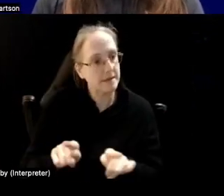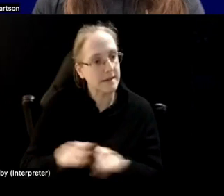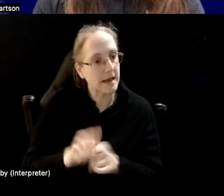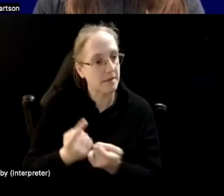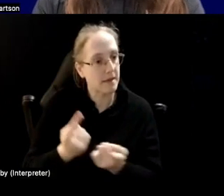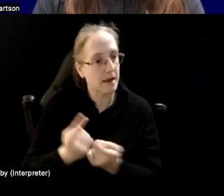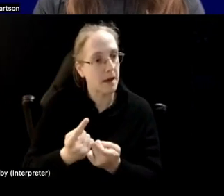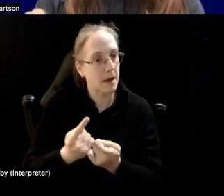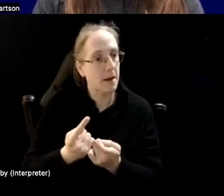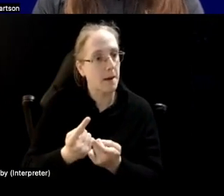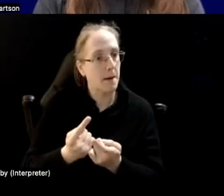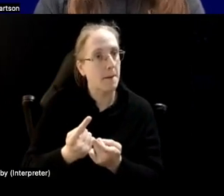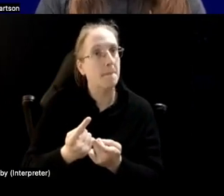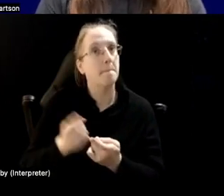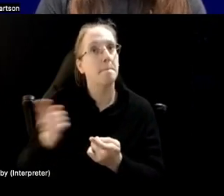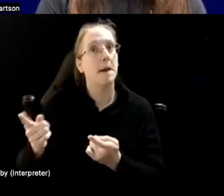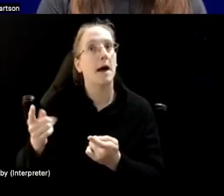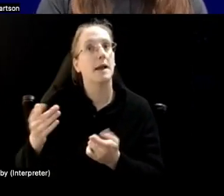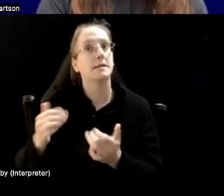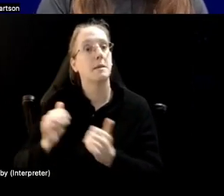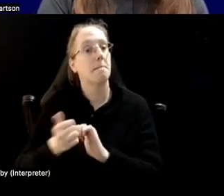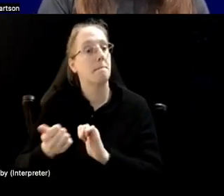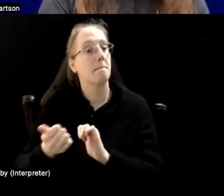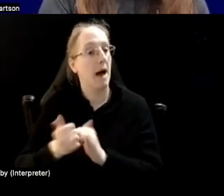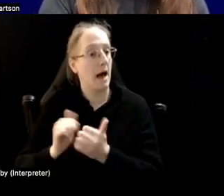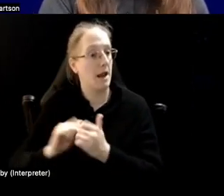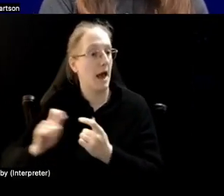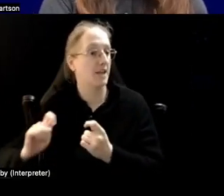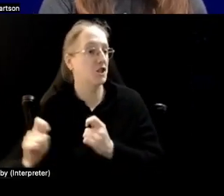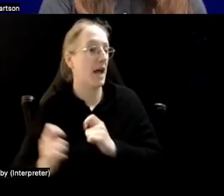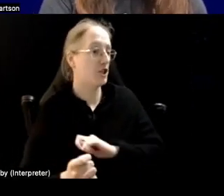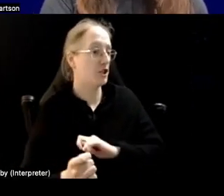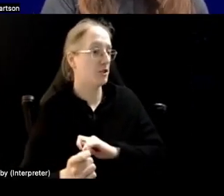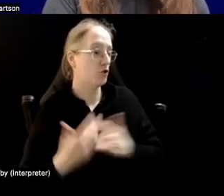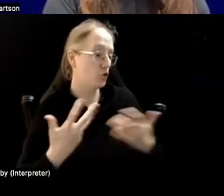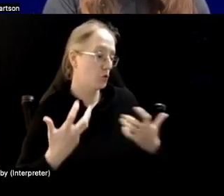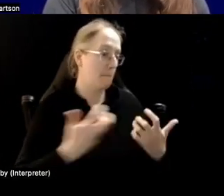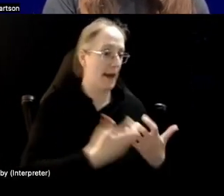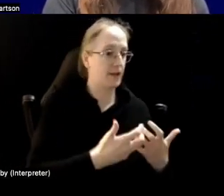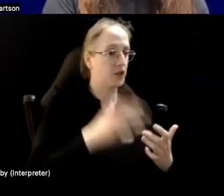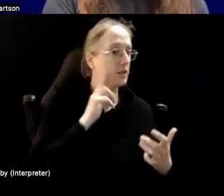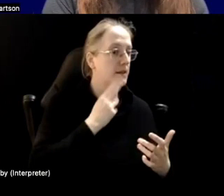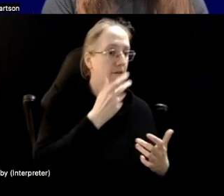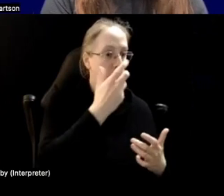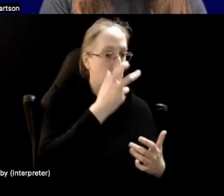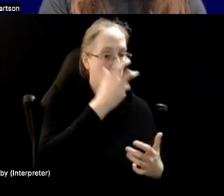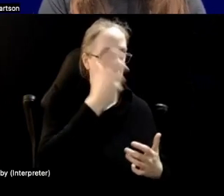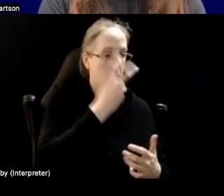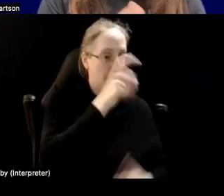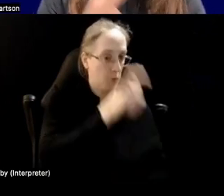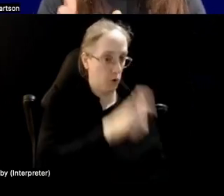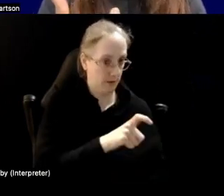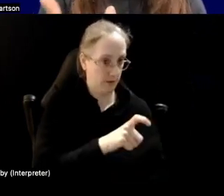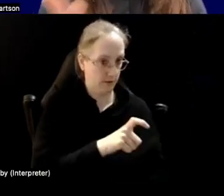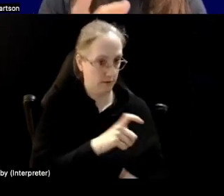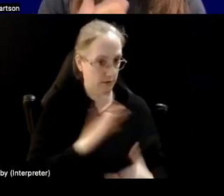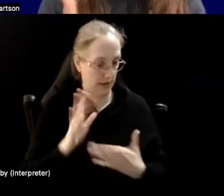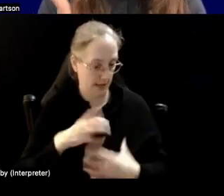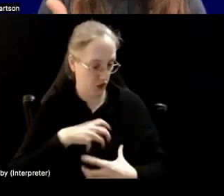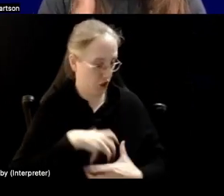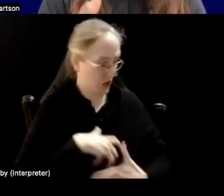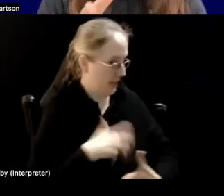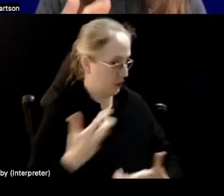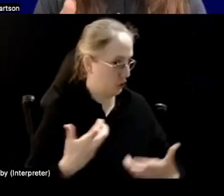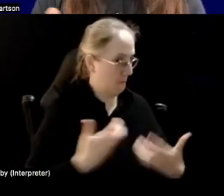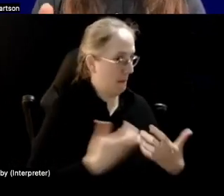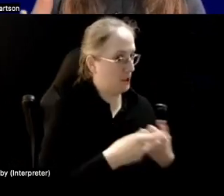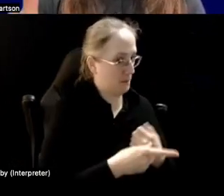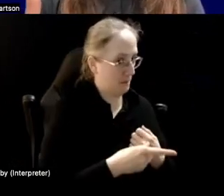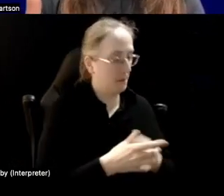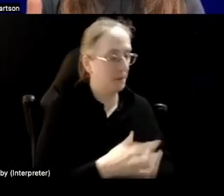that is shifting their attention to match the attention of the deafblind person. So there,